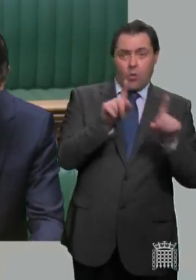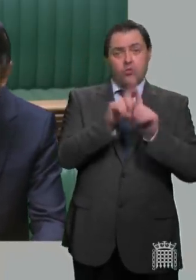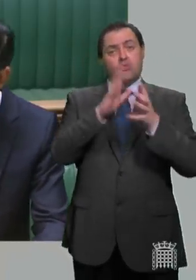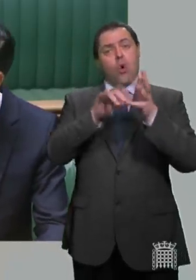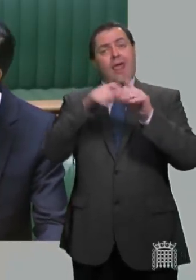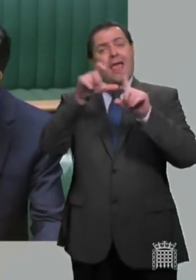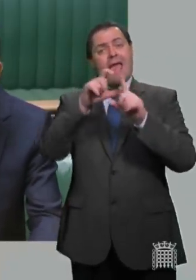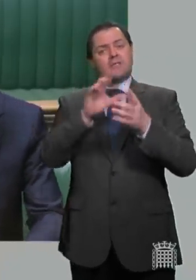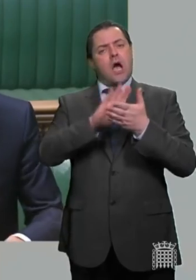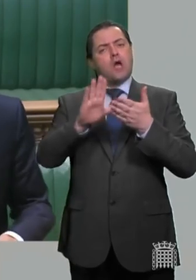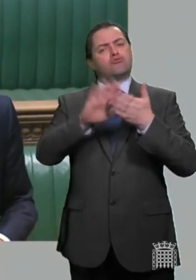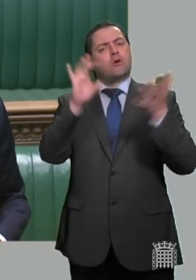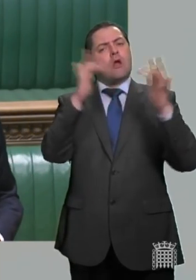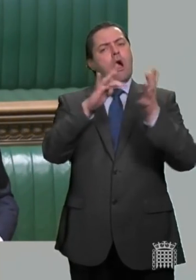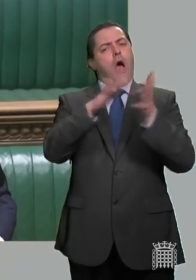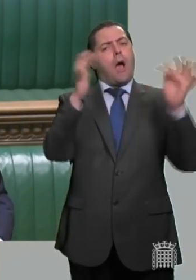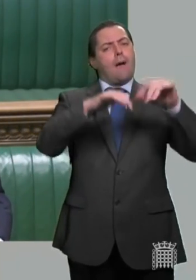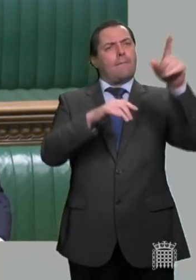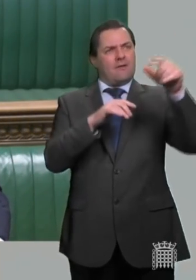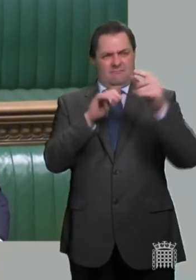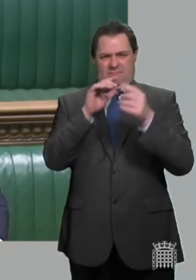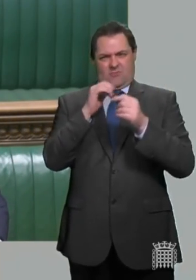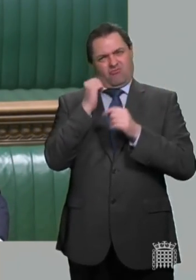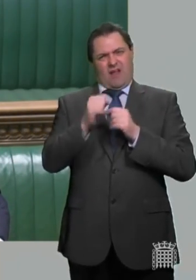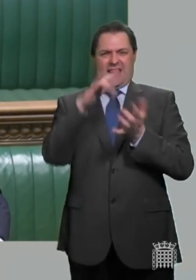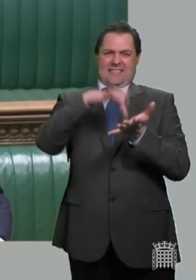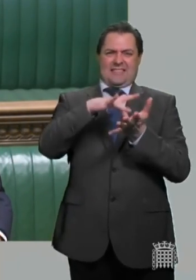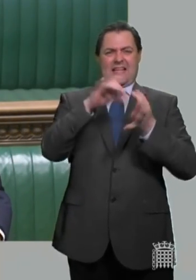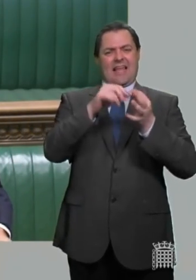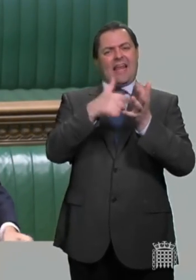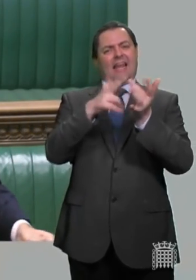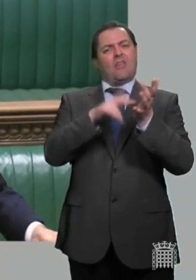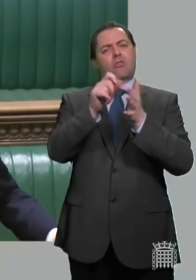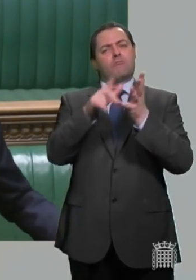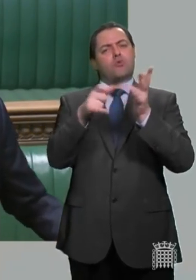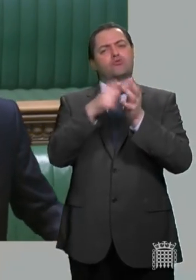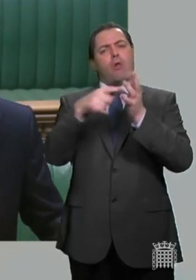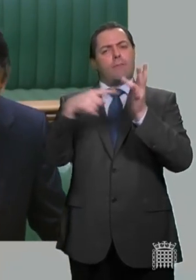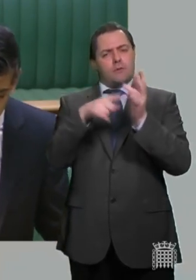the Global Centre of Rail Excellence in Neath Port Talbot and the Aberdeen energy transition zone,